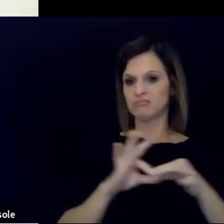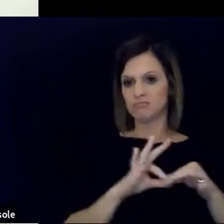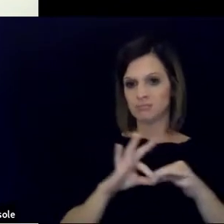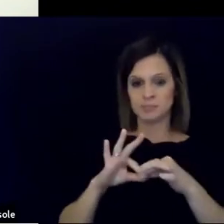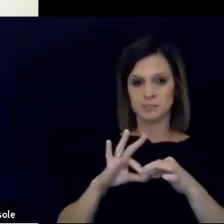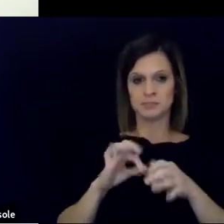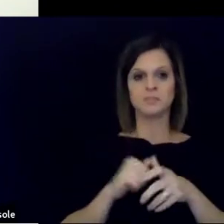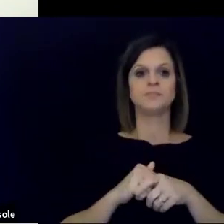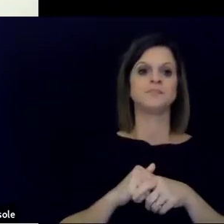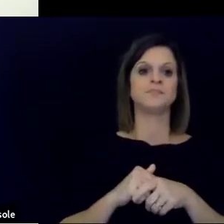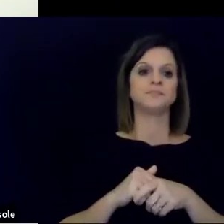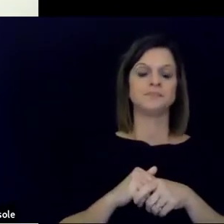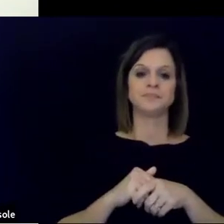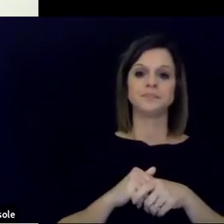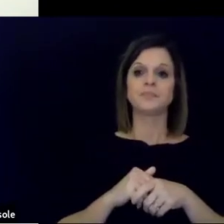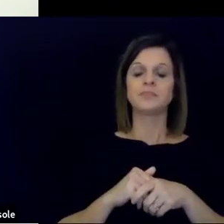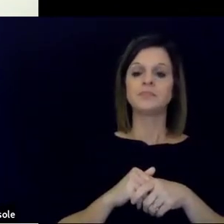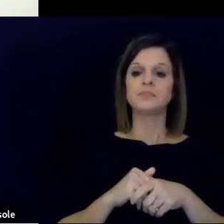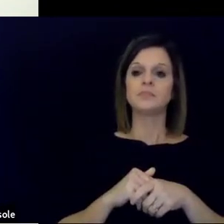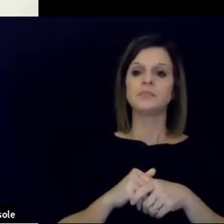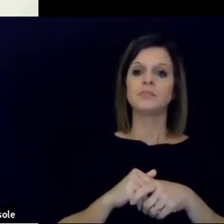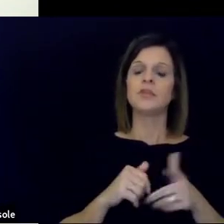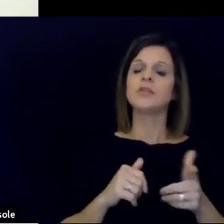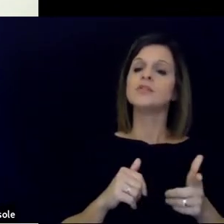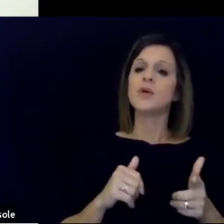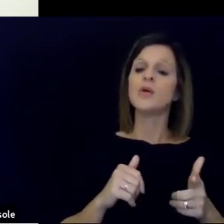rather than being in distress, rather than getting nervous,